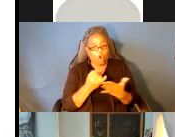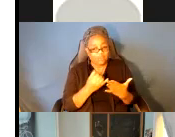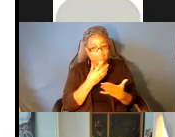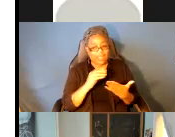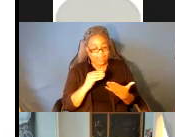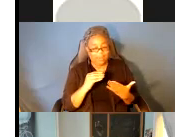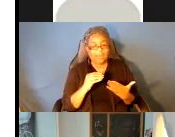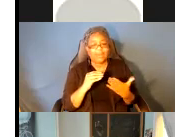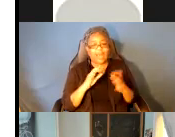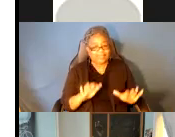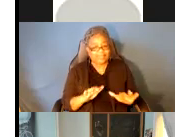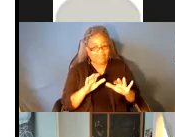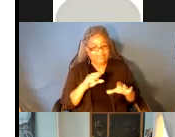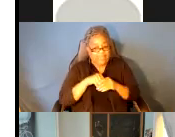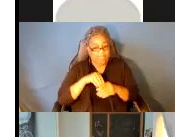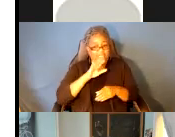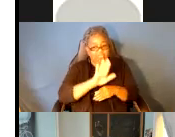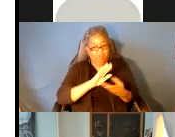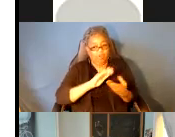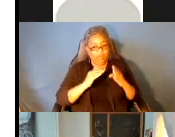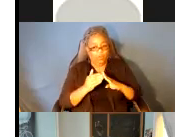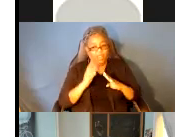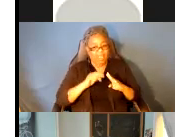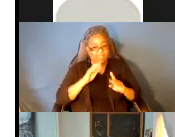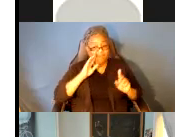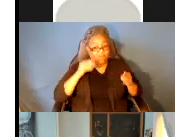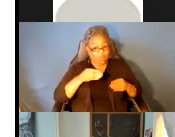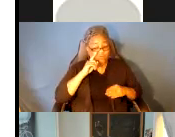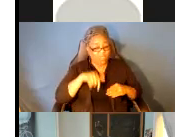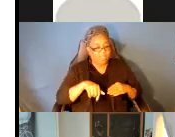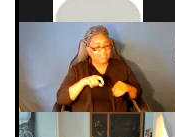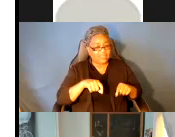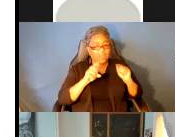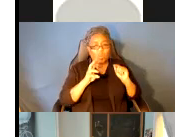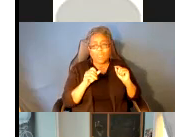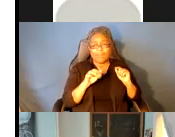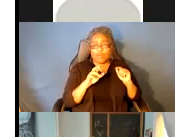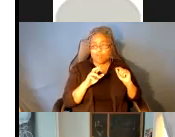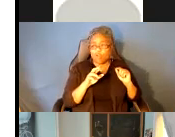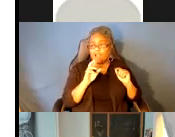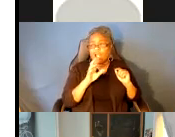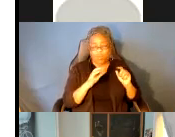So that's the focus of this webinar and I want to make sure that there's time for questions related to that.